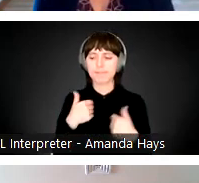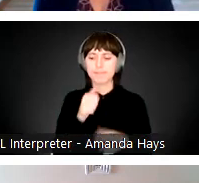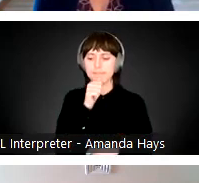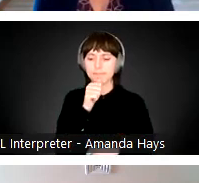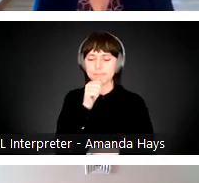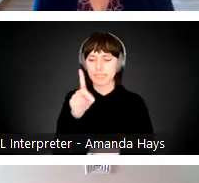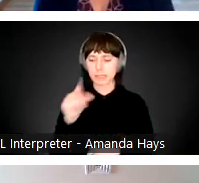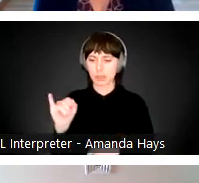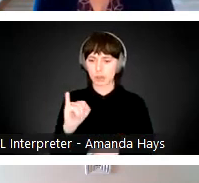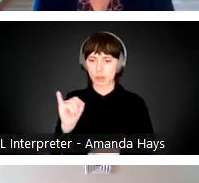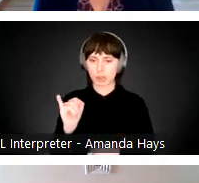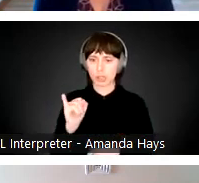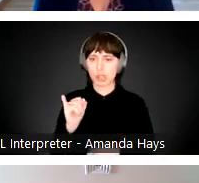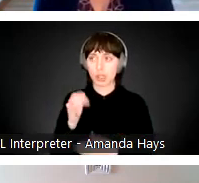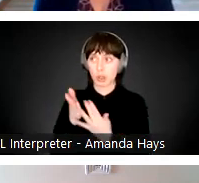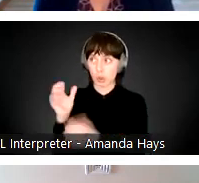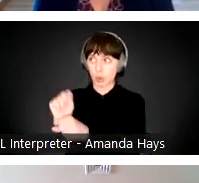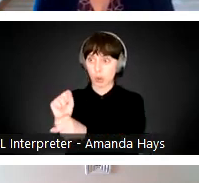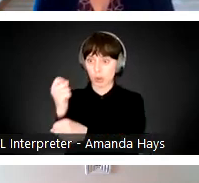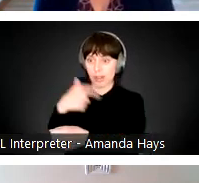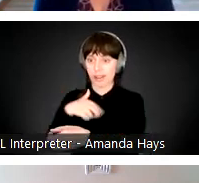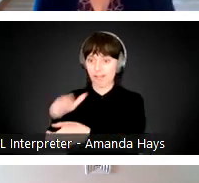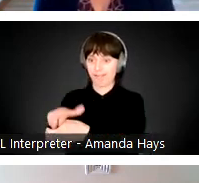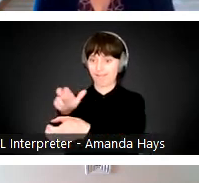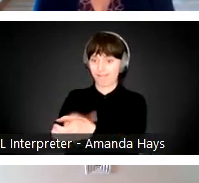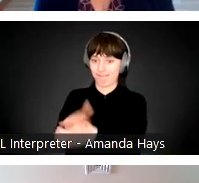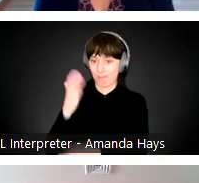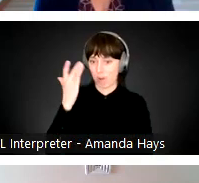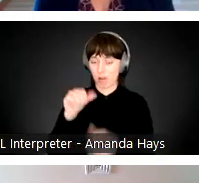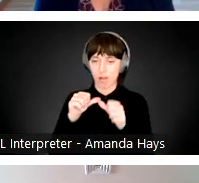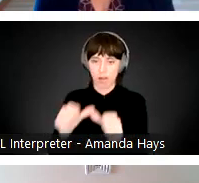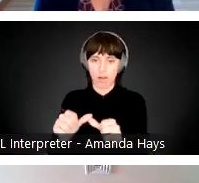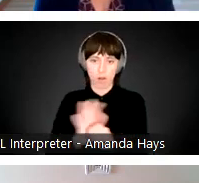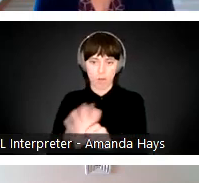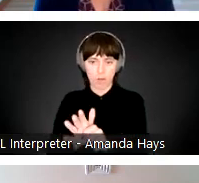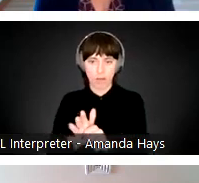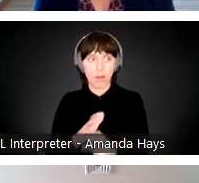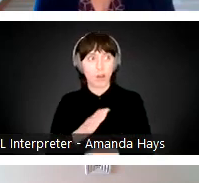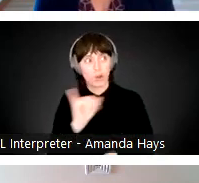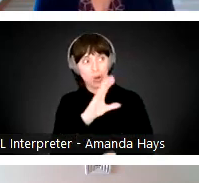due to Long COVID. The insurer denied my